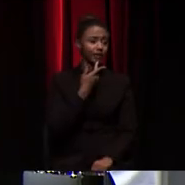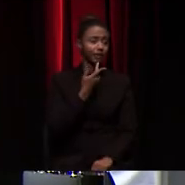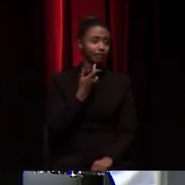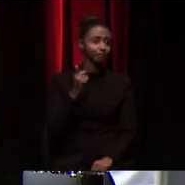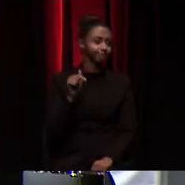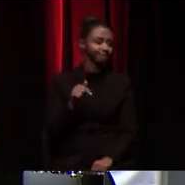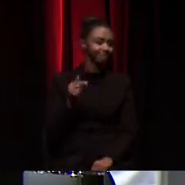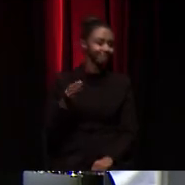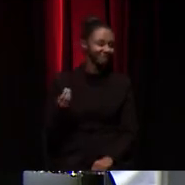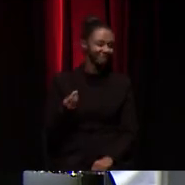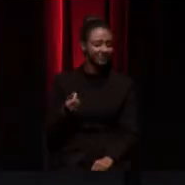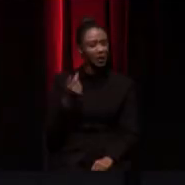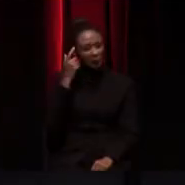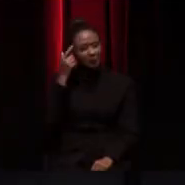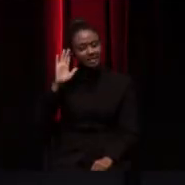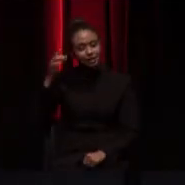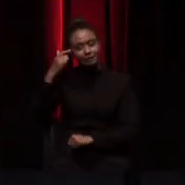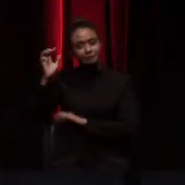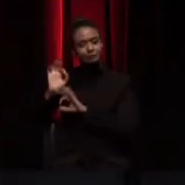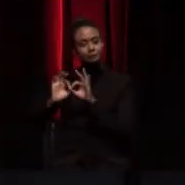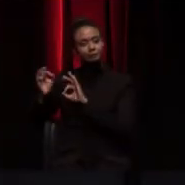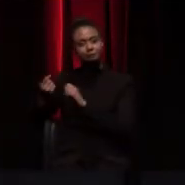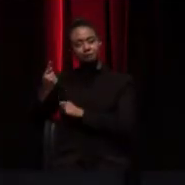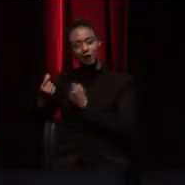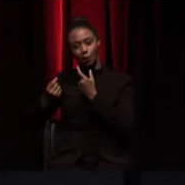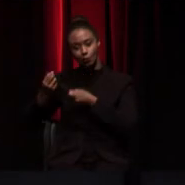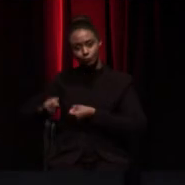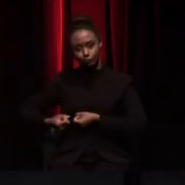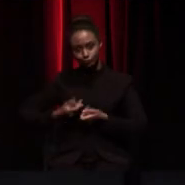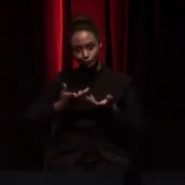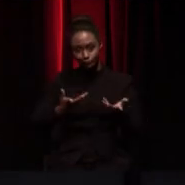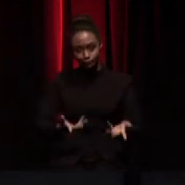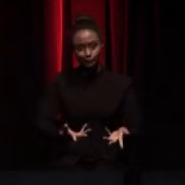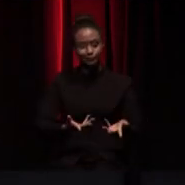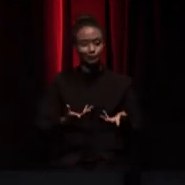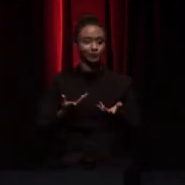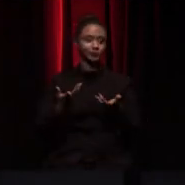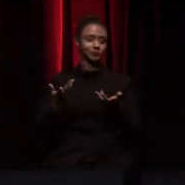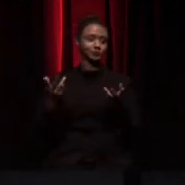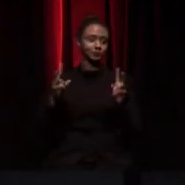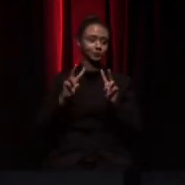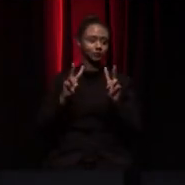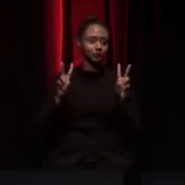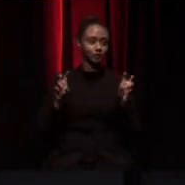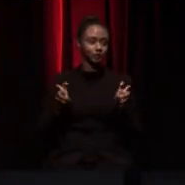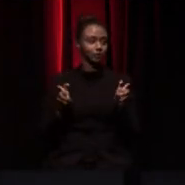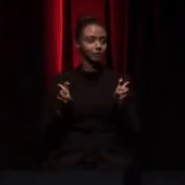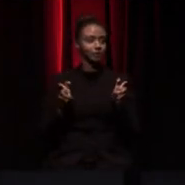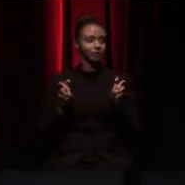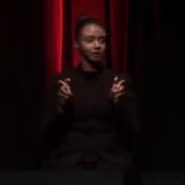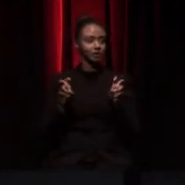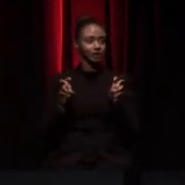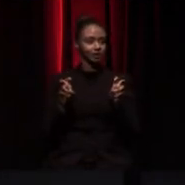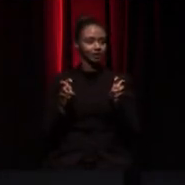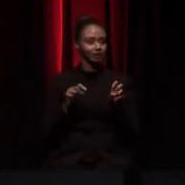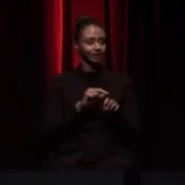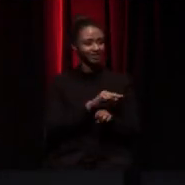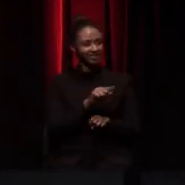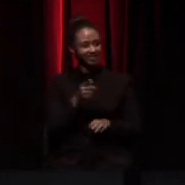I thought of a few things to talk to you about the thing that people call branded content.